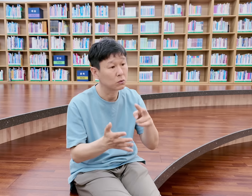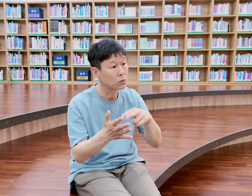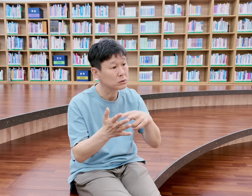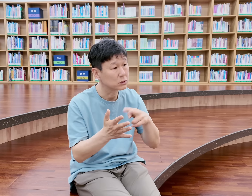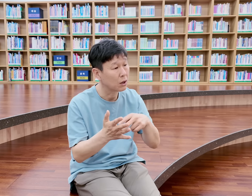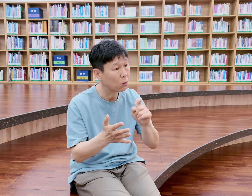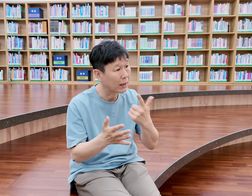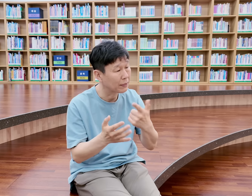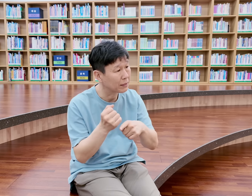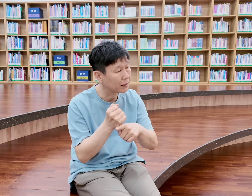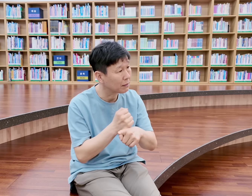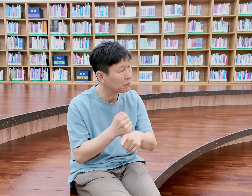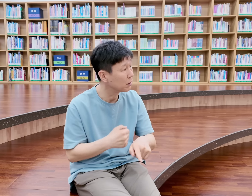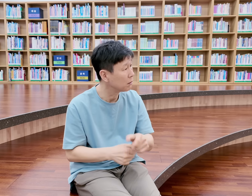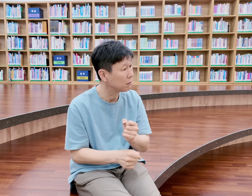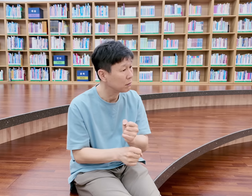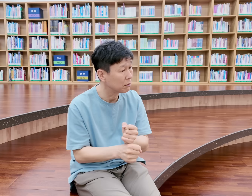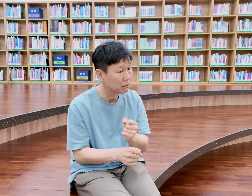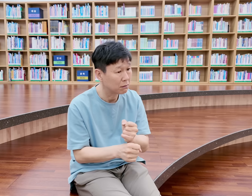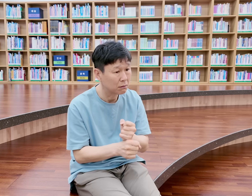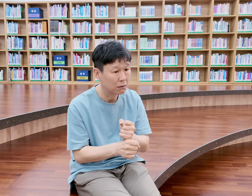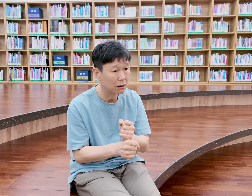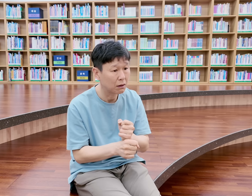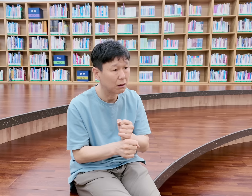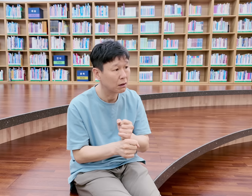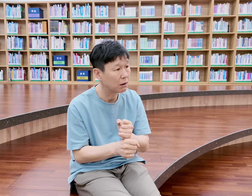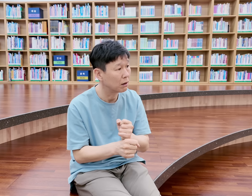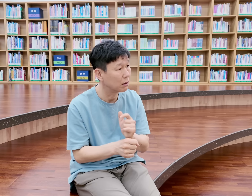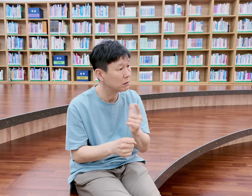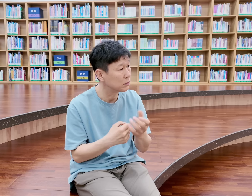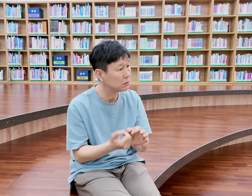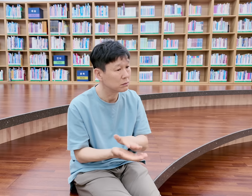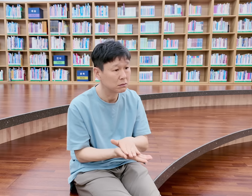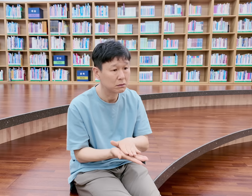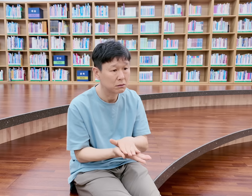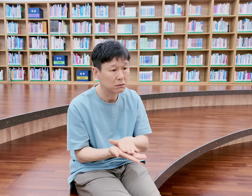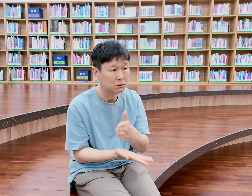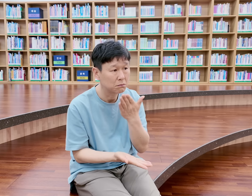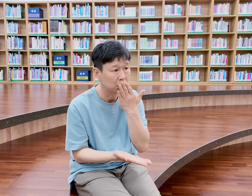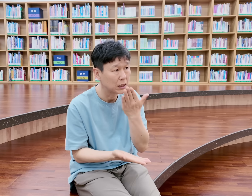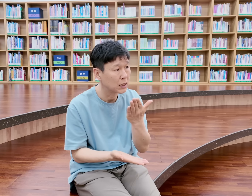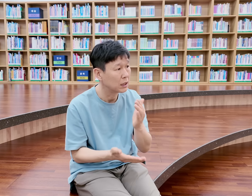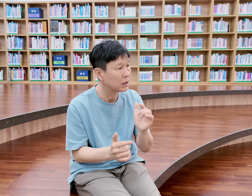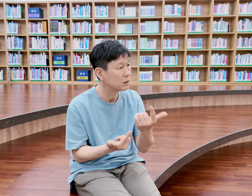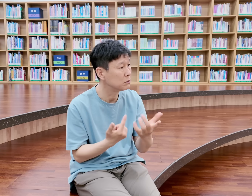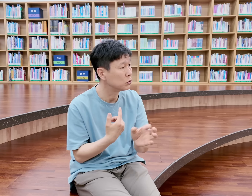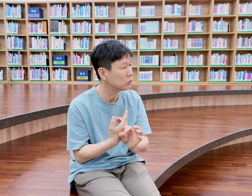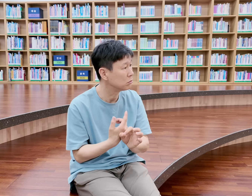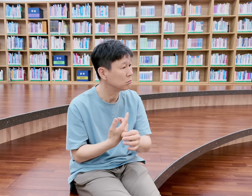The library is not just a place to read books, but a place where you can create, play,